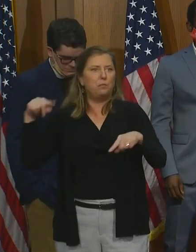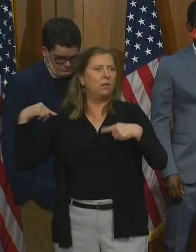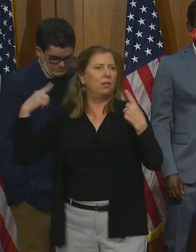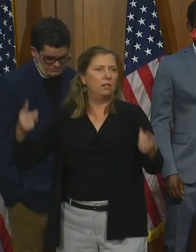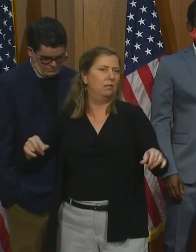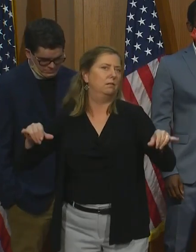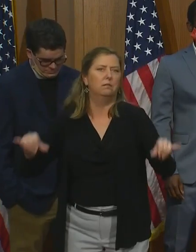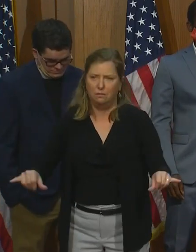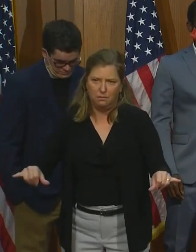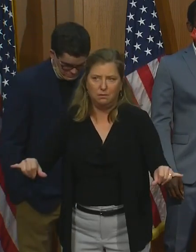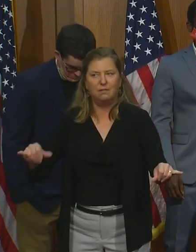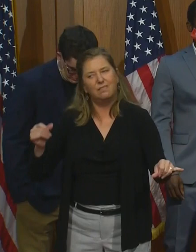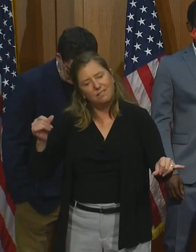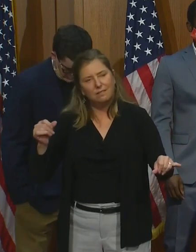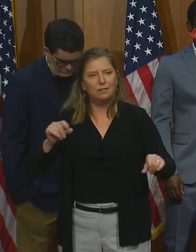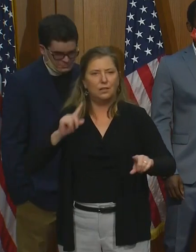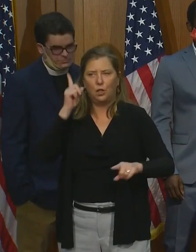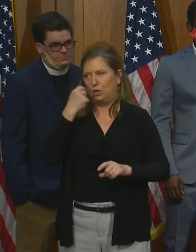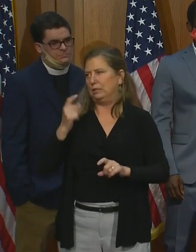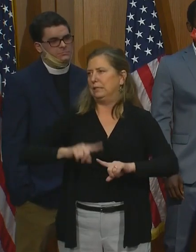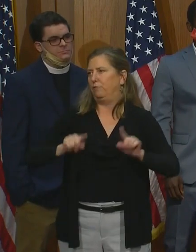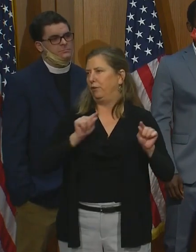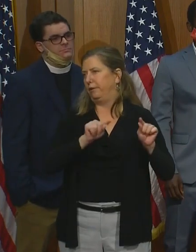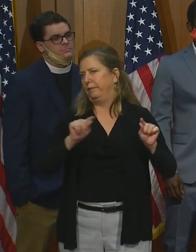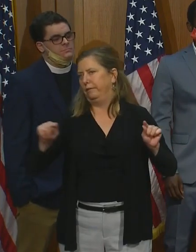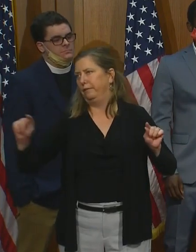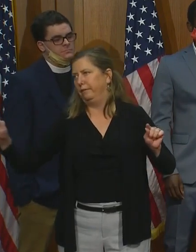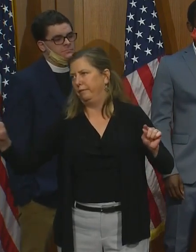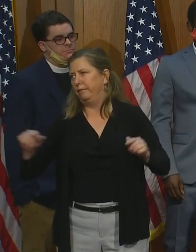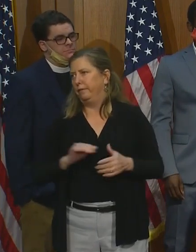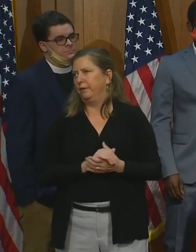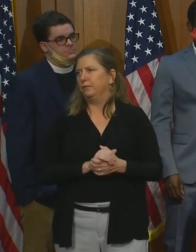HAS ALWAYS EXISTED IN THIS